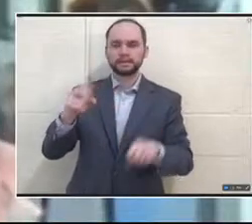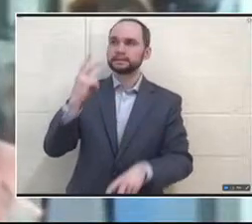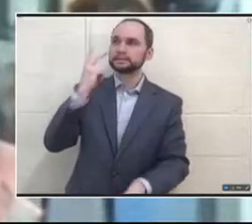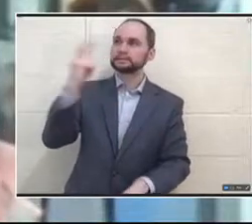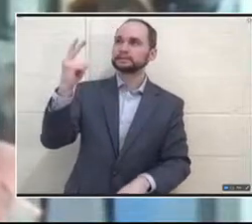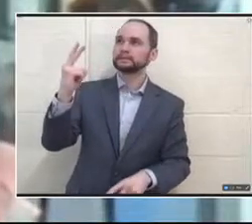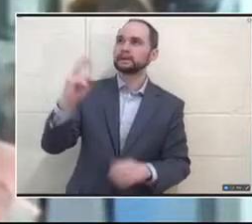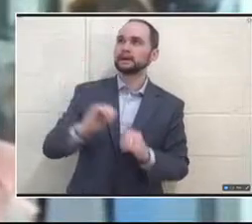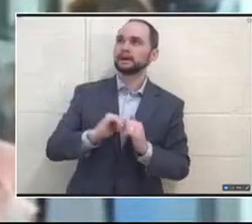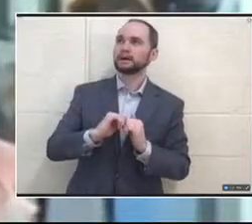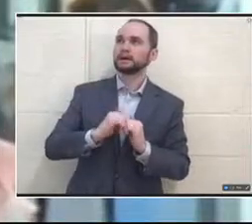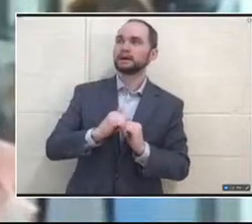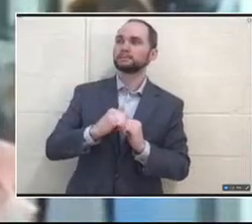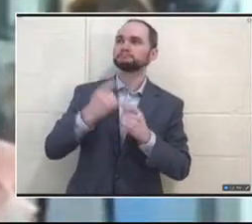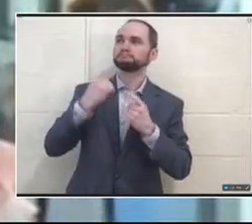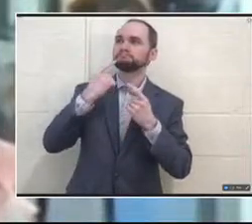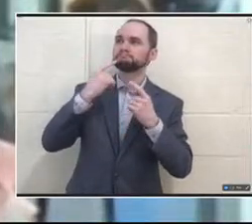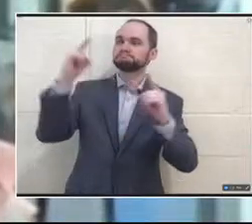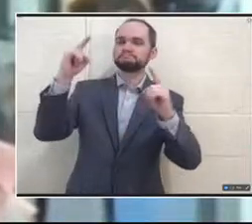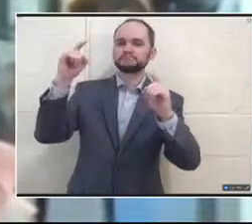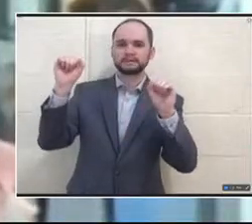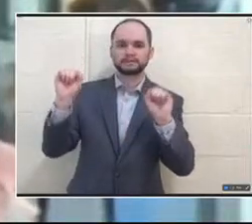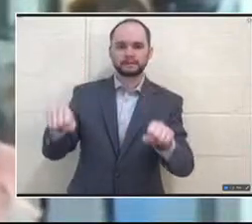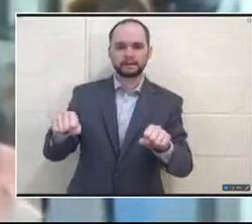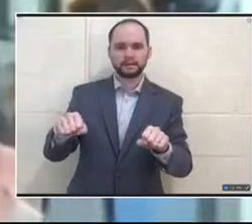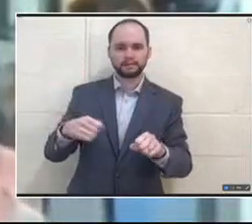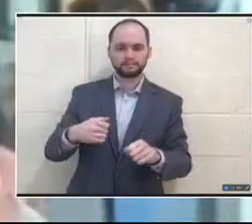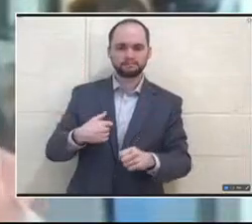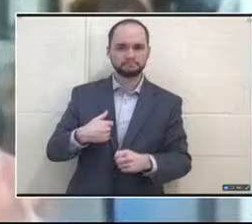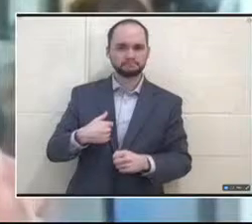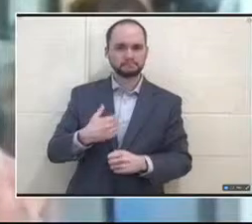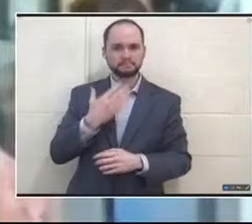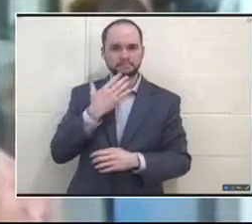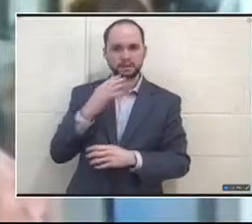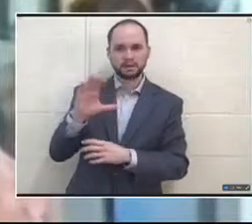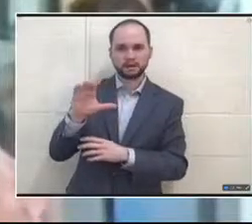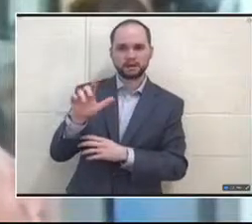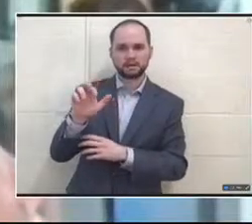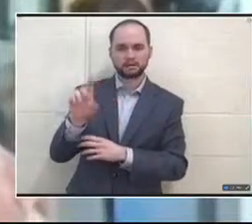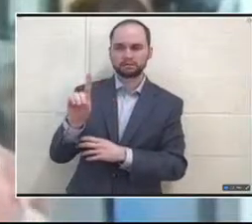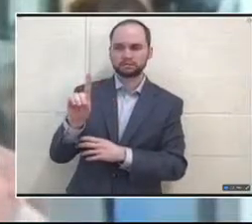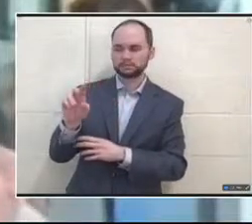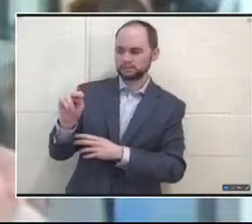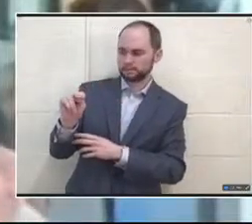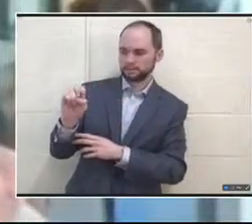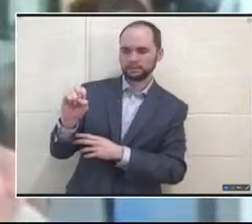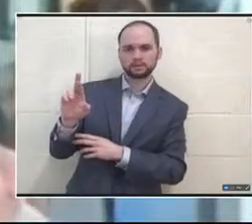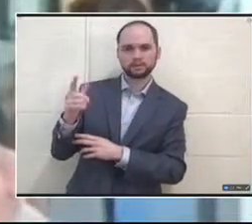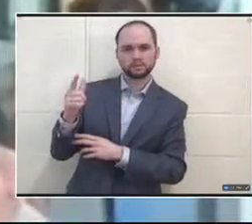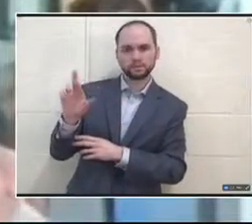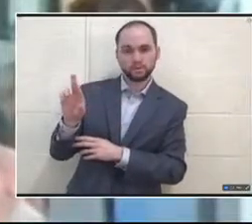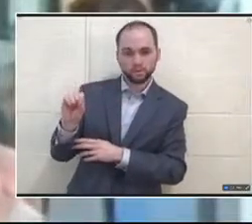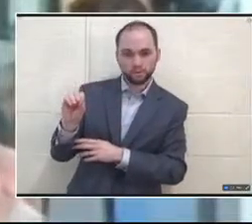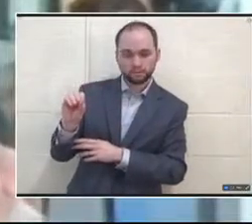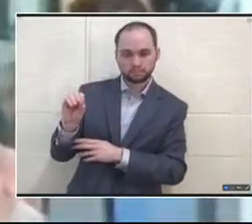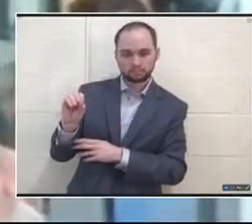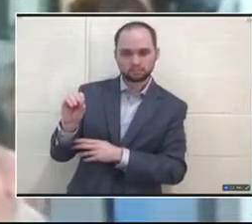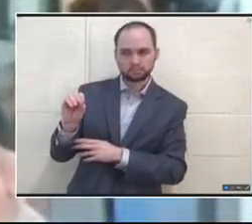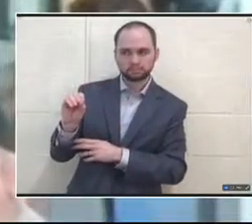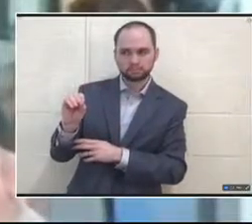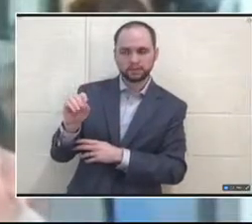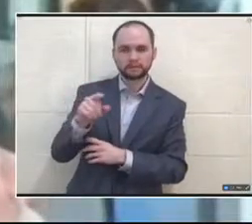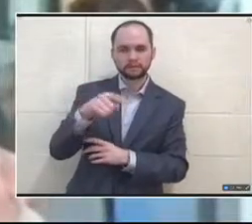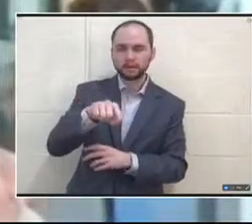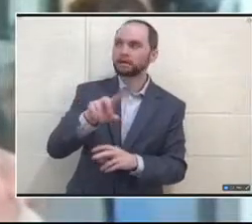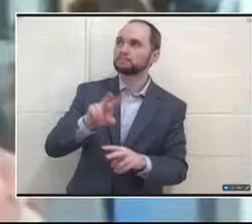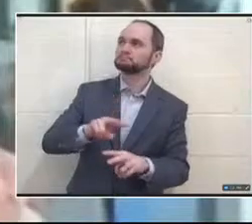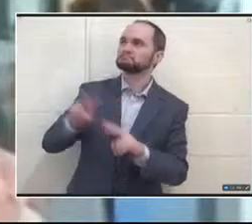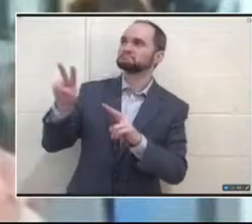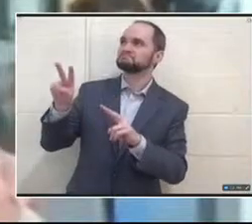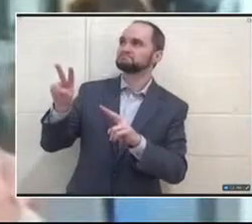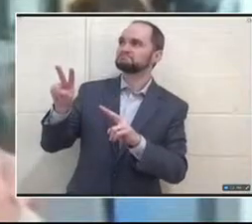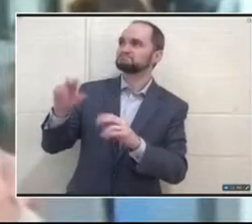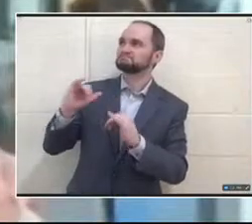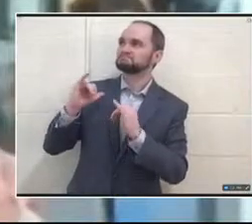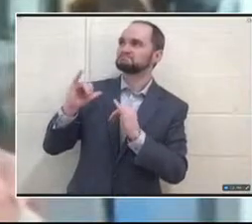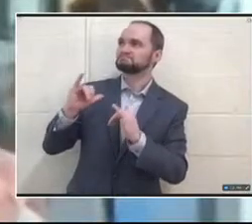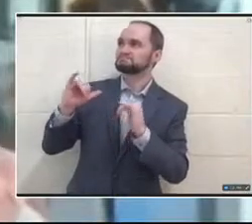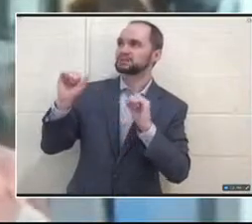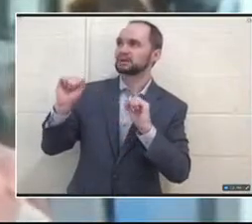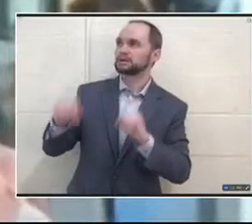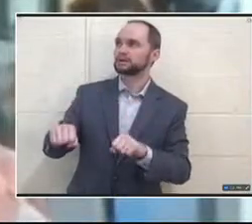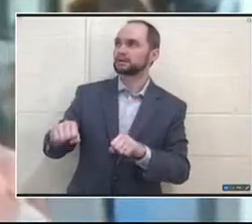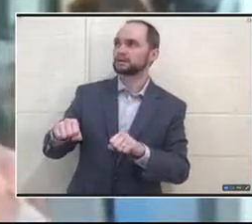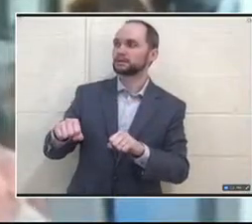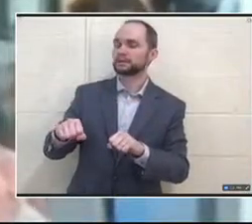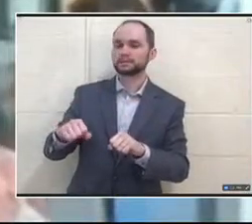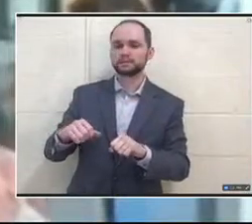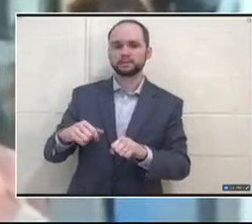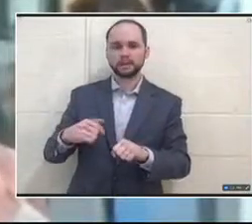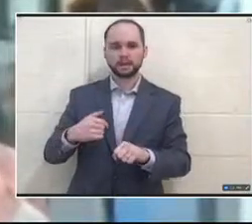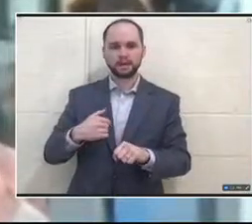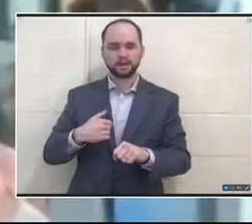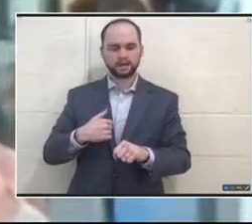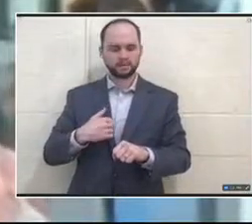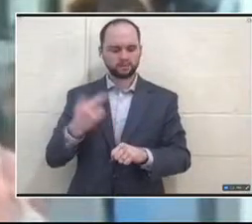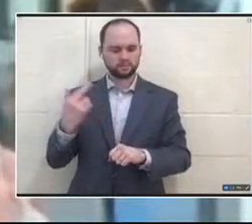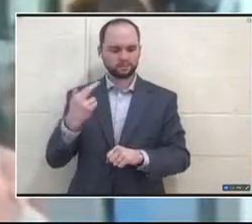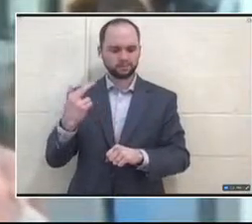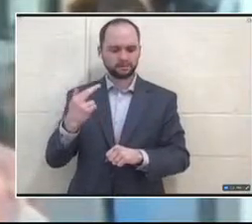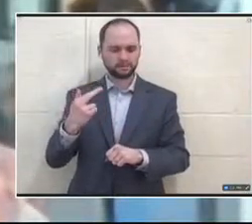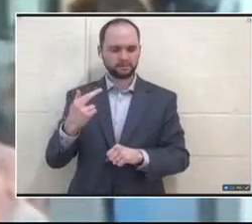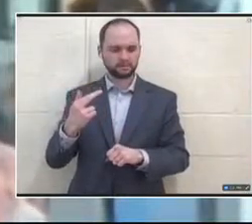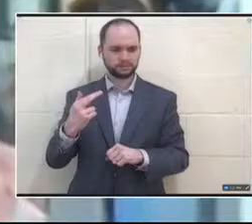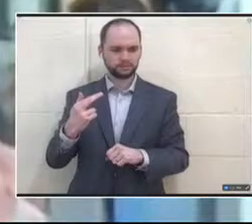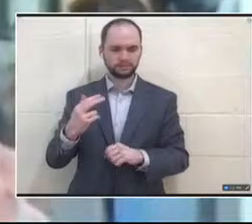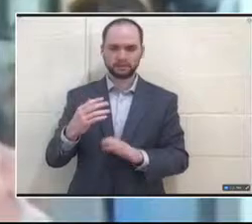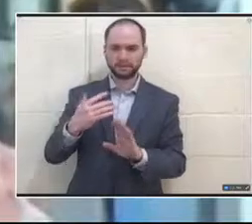of color, negro race, in this country. And it had such a different meaning. My life, all I wanted to do